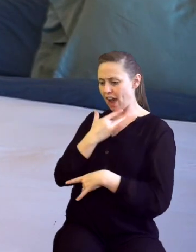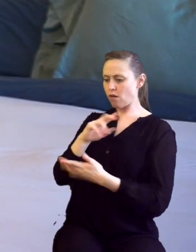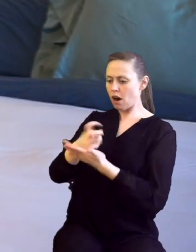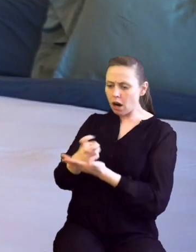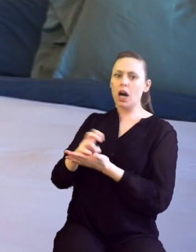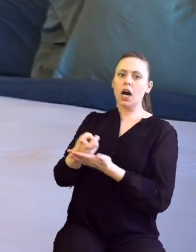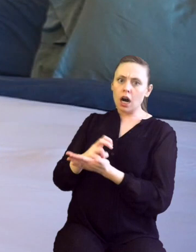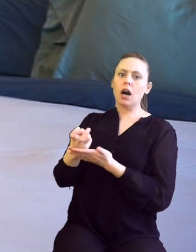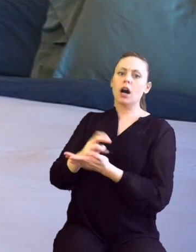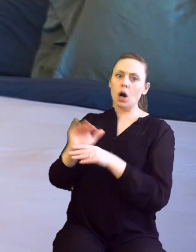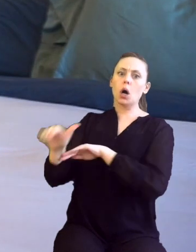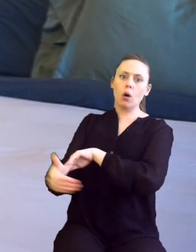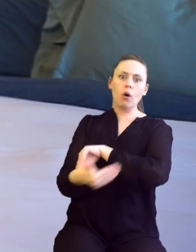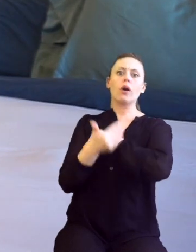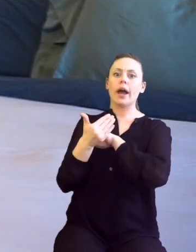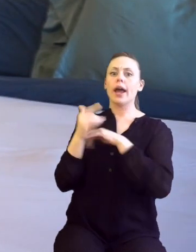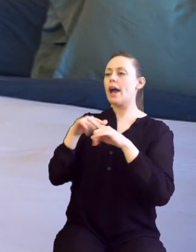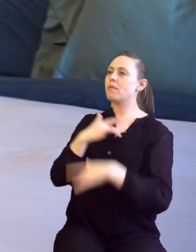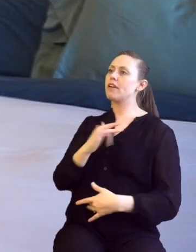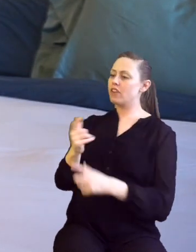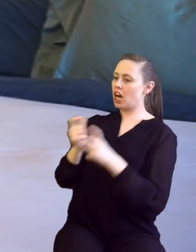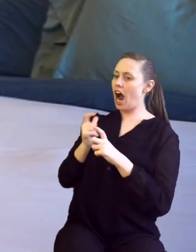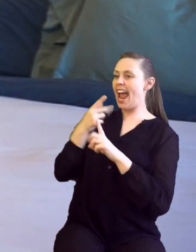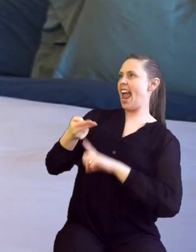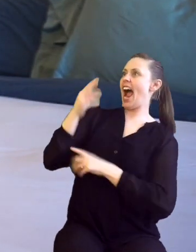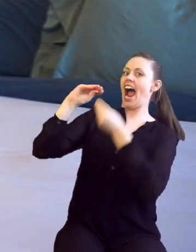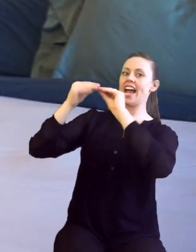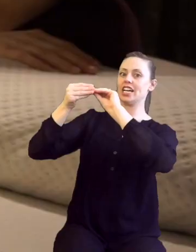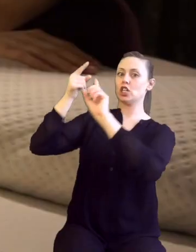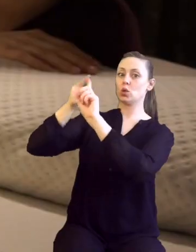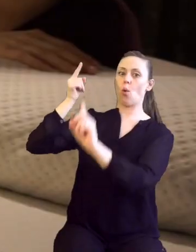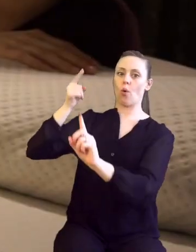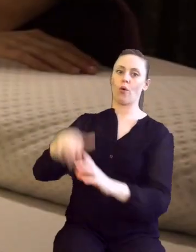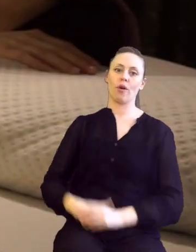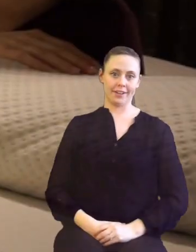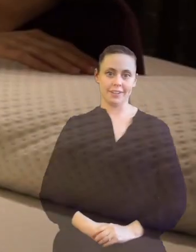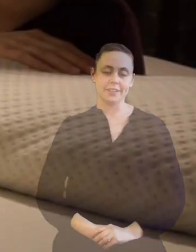tossed and turned a lot and we would receive a very high score.